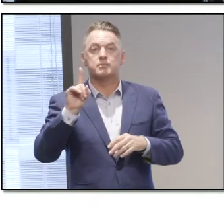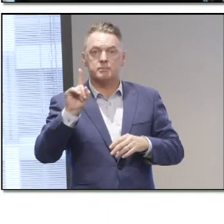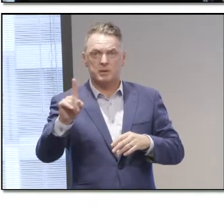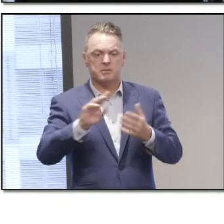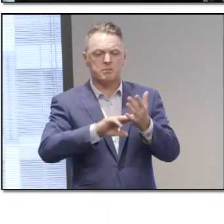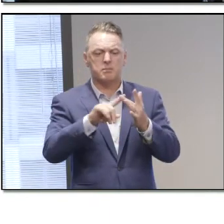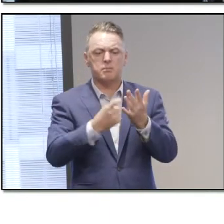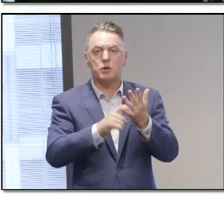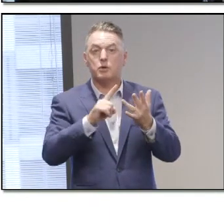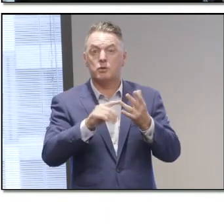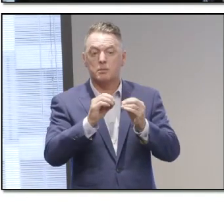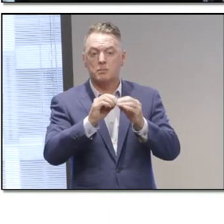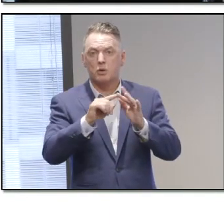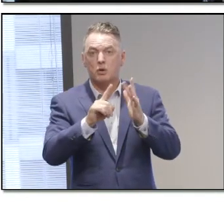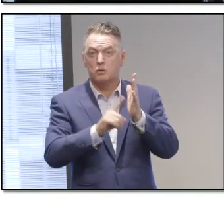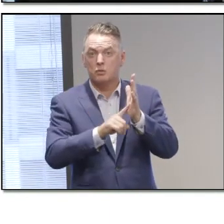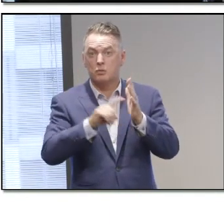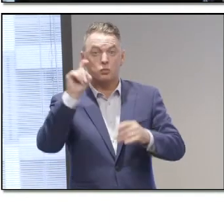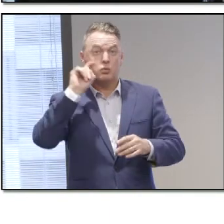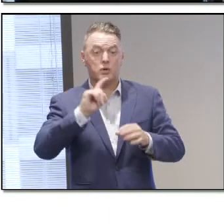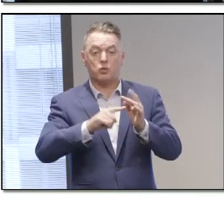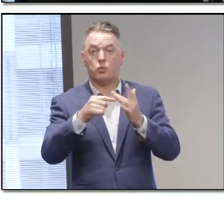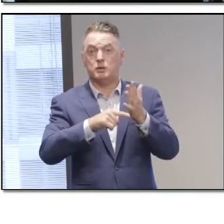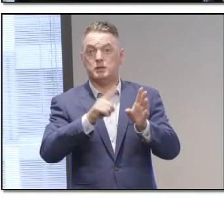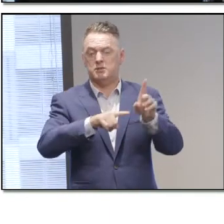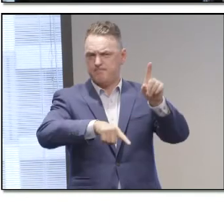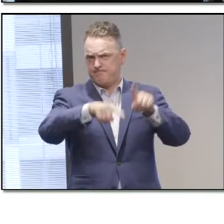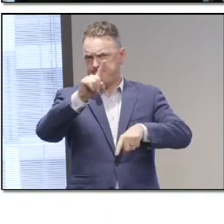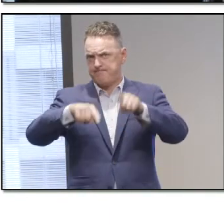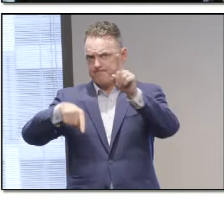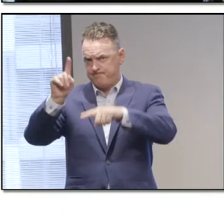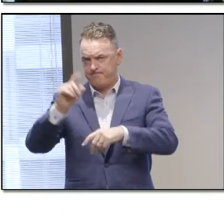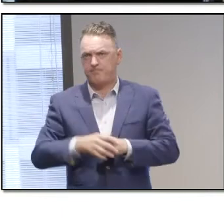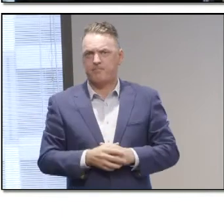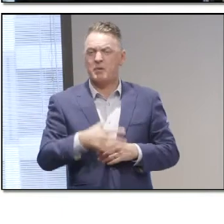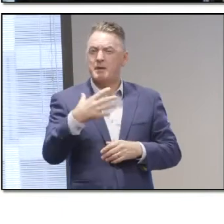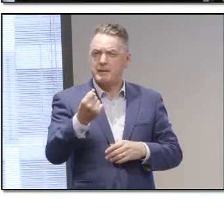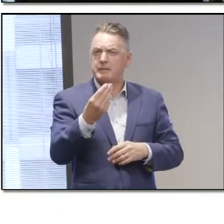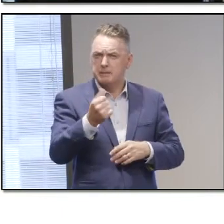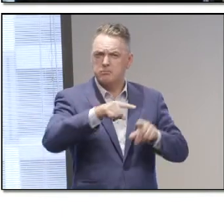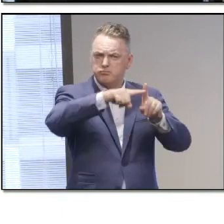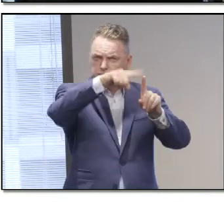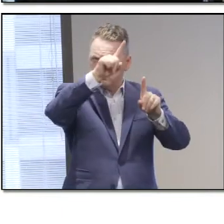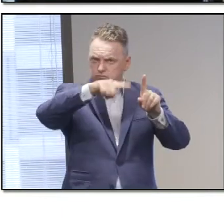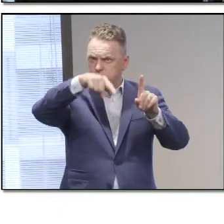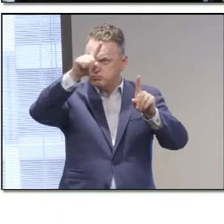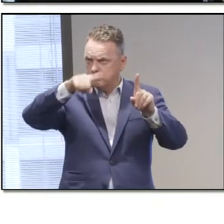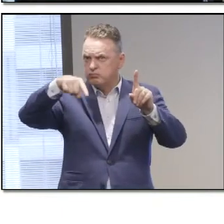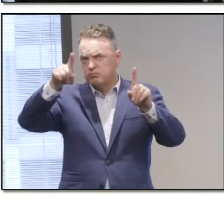water quality varies quite a bit and again we are seeing some trends that are decreasing the quality